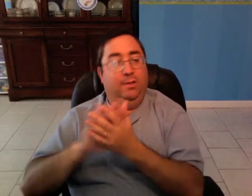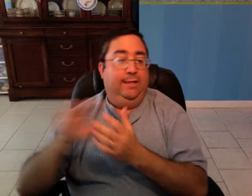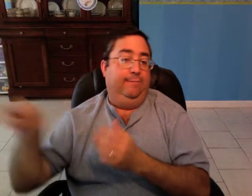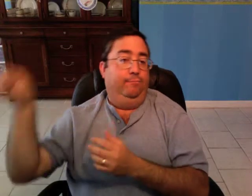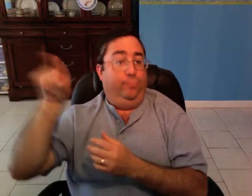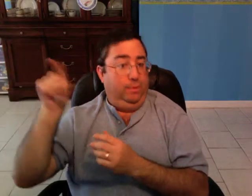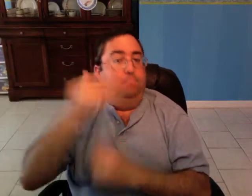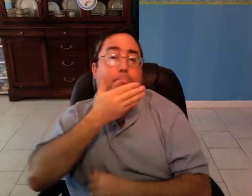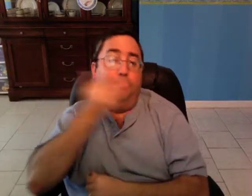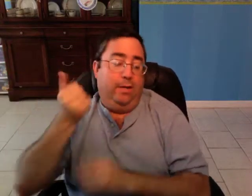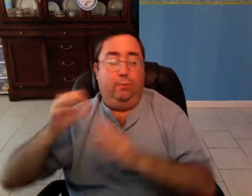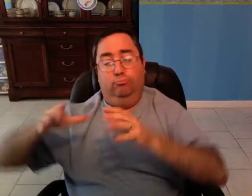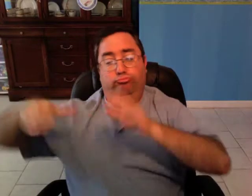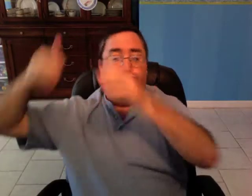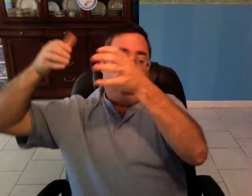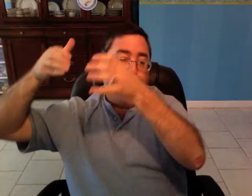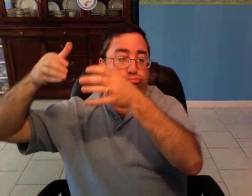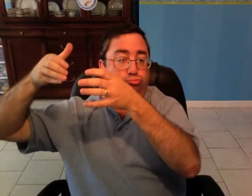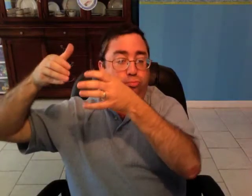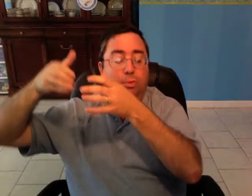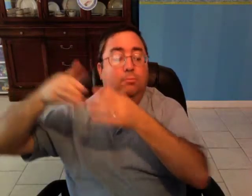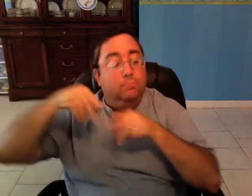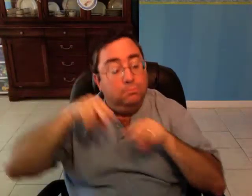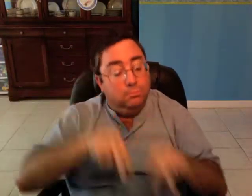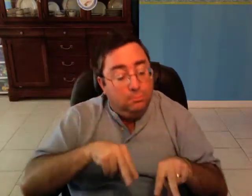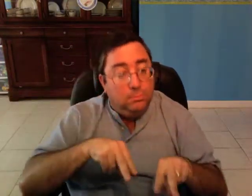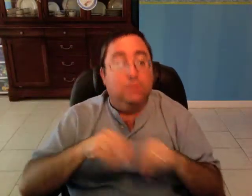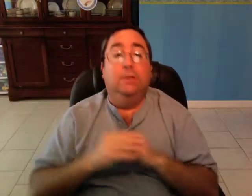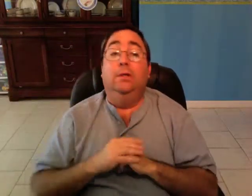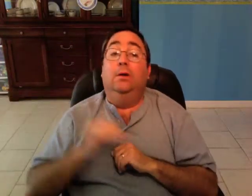believes they are better to run things